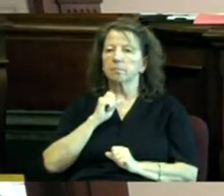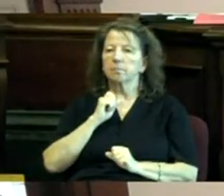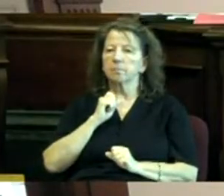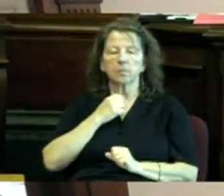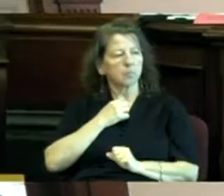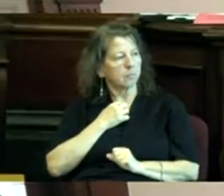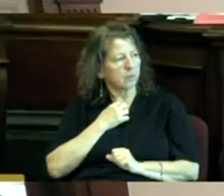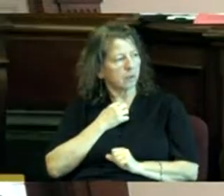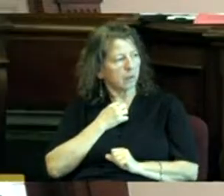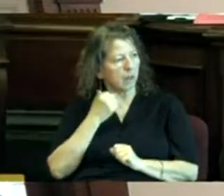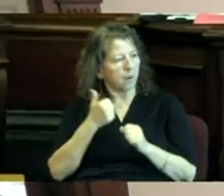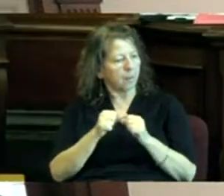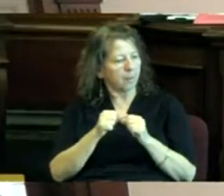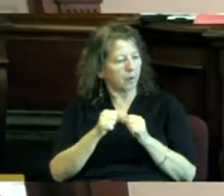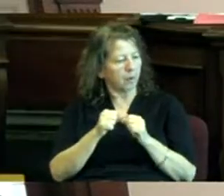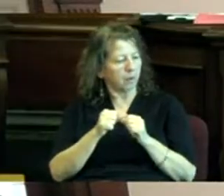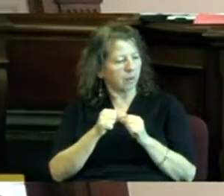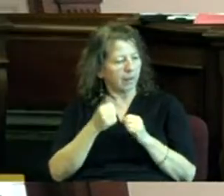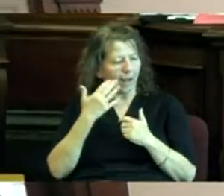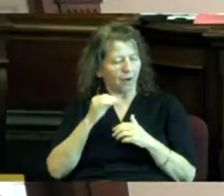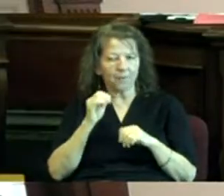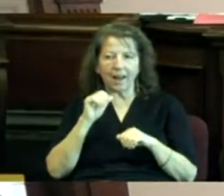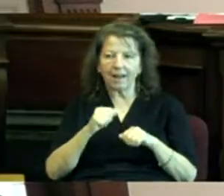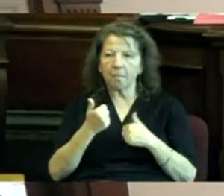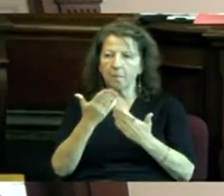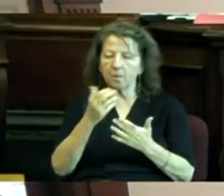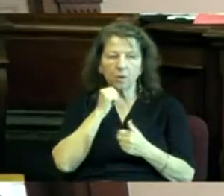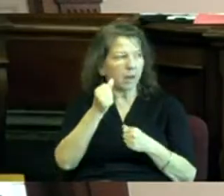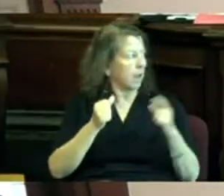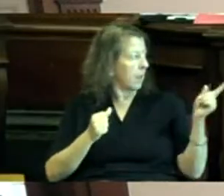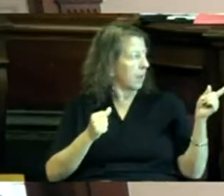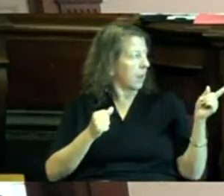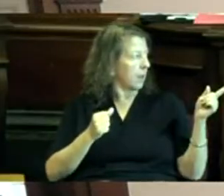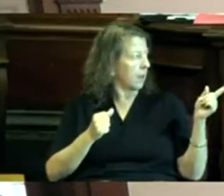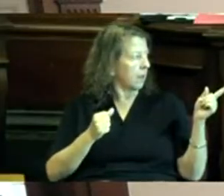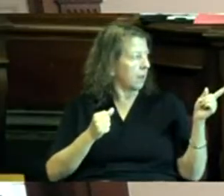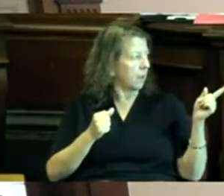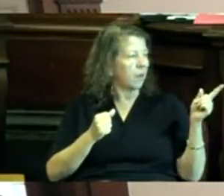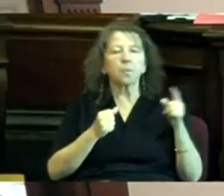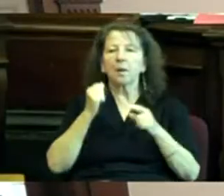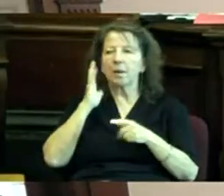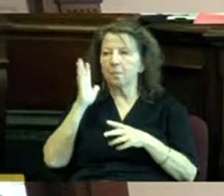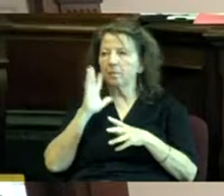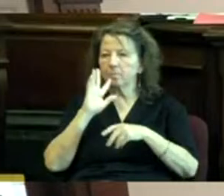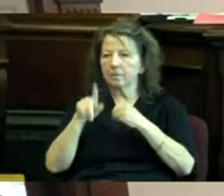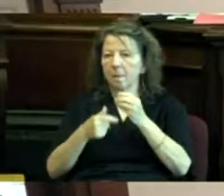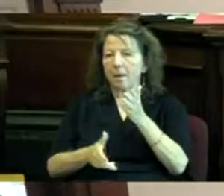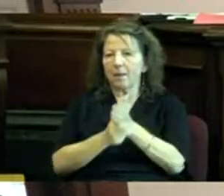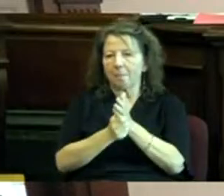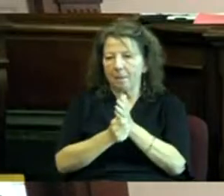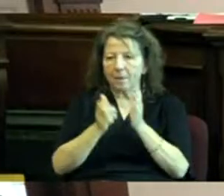the legislation. Well, actually, yeah, I can't well, I don't know. Can I propose I'm not a